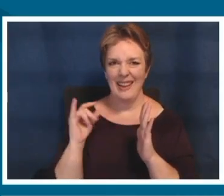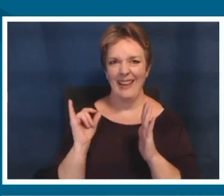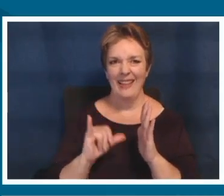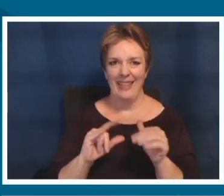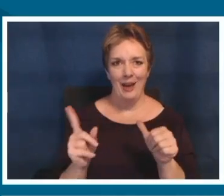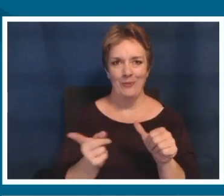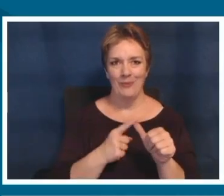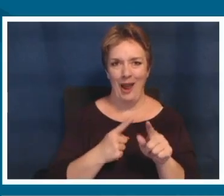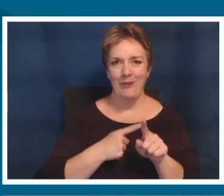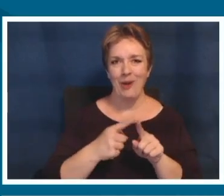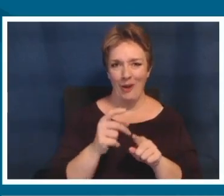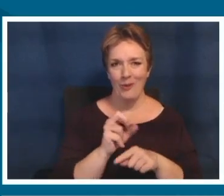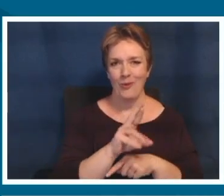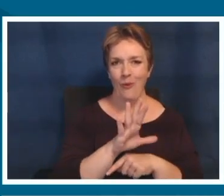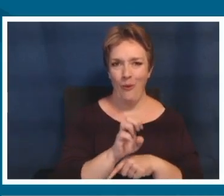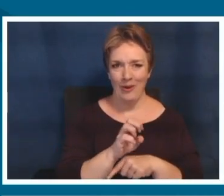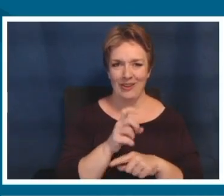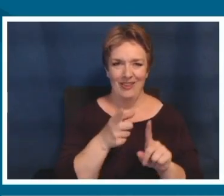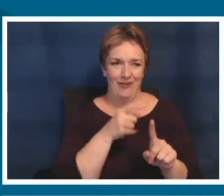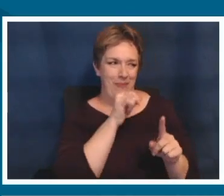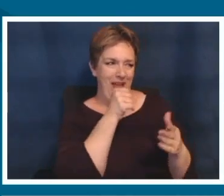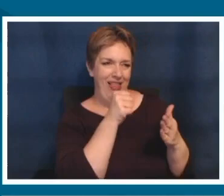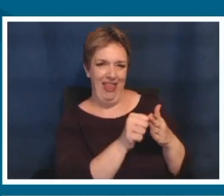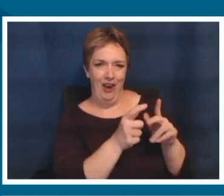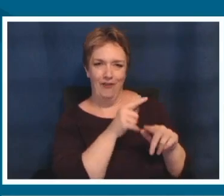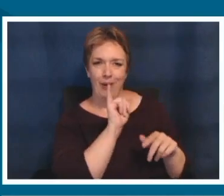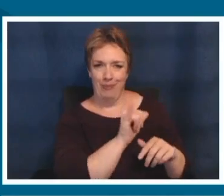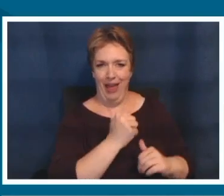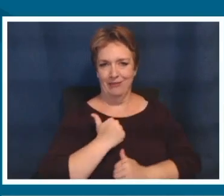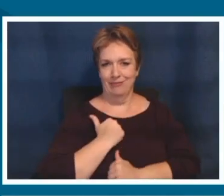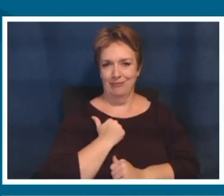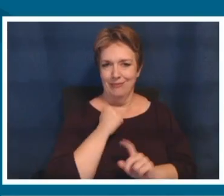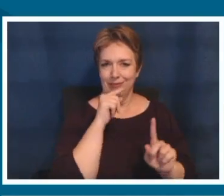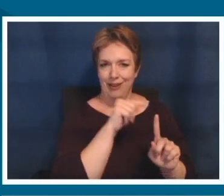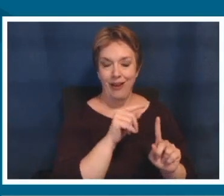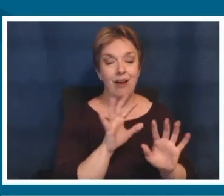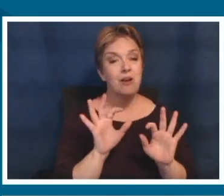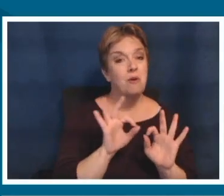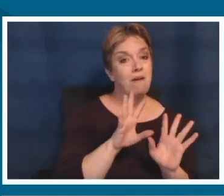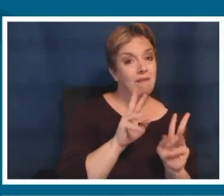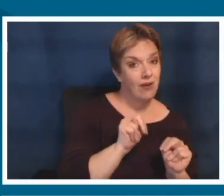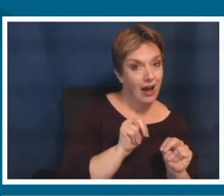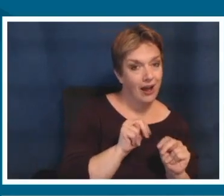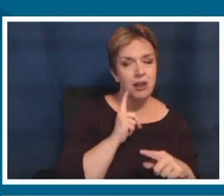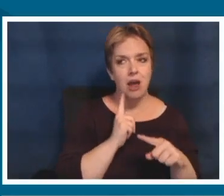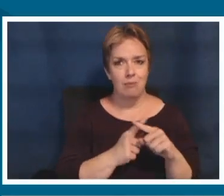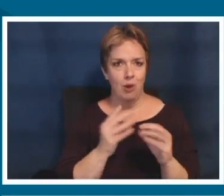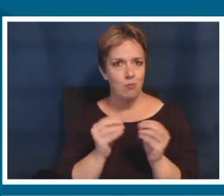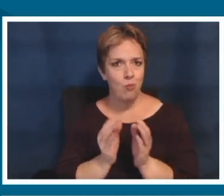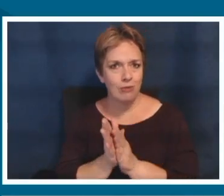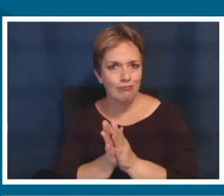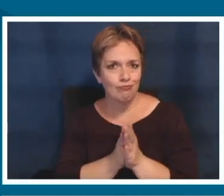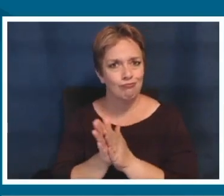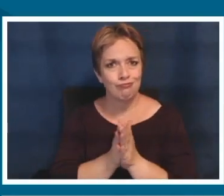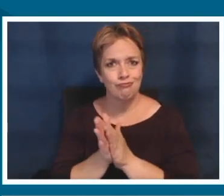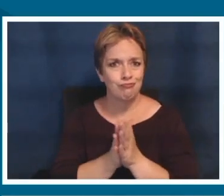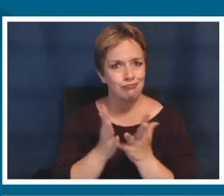member of the us color troupe so i think it's a good example of how there was the fun element but it also motivated them